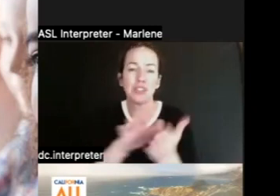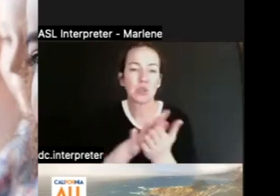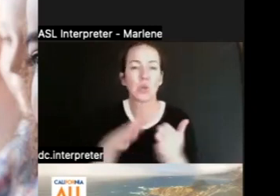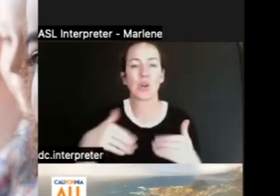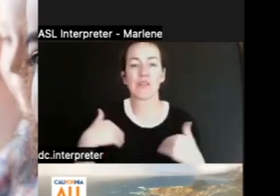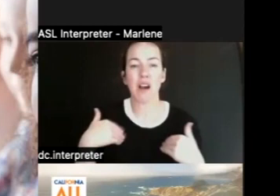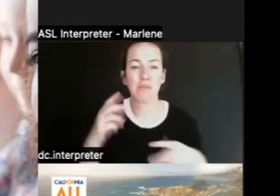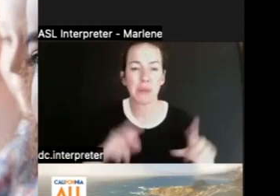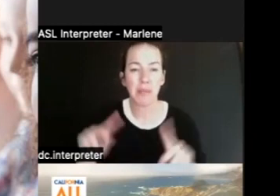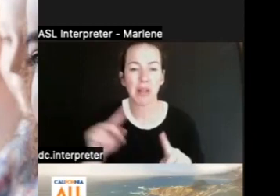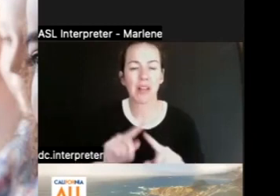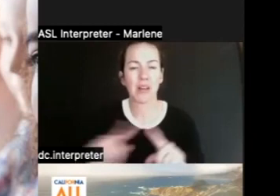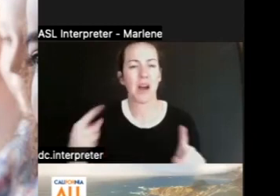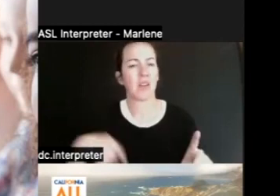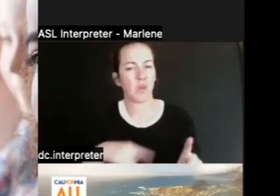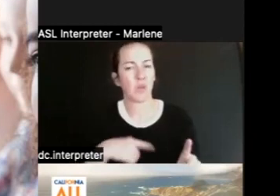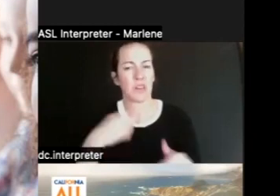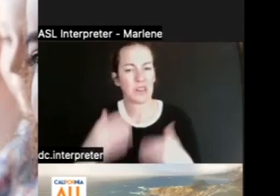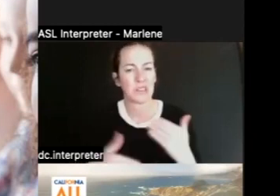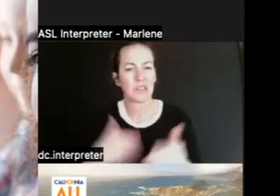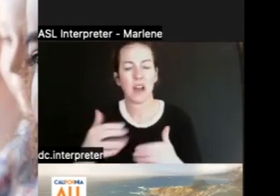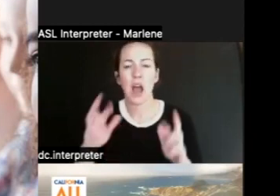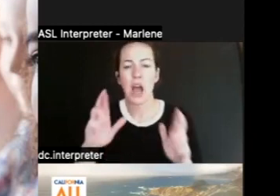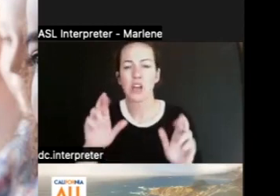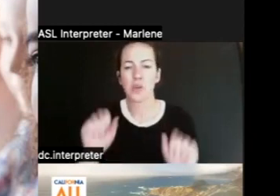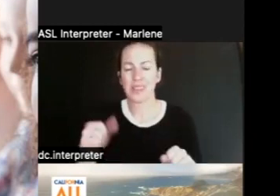think I'm, you know, as we're doing this planning, I hope we can keep top of mind, you know,